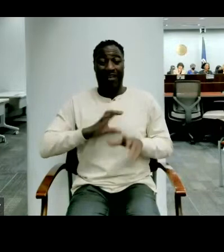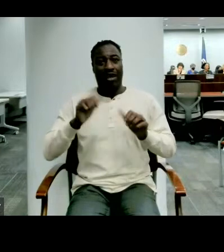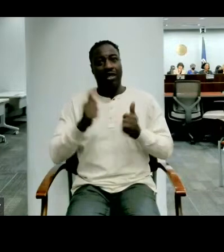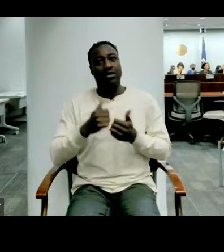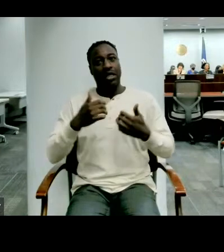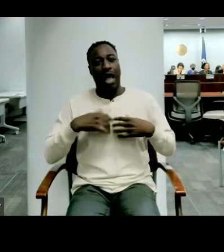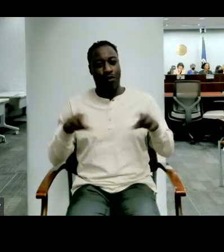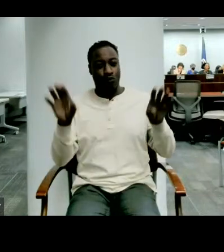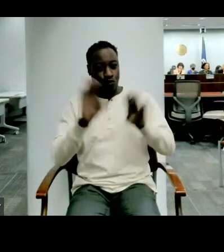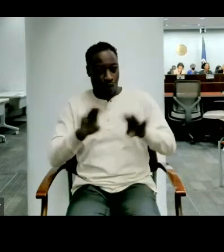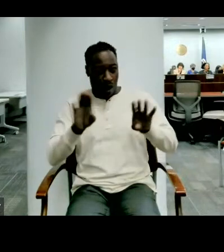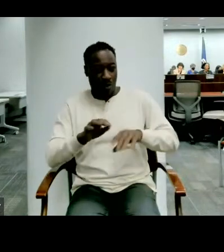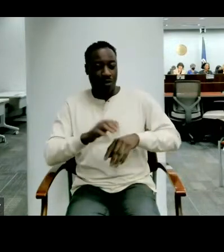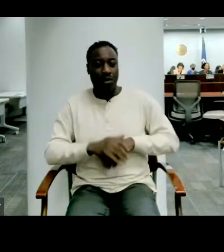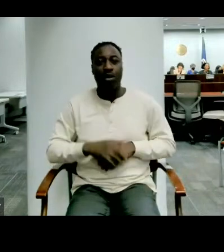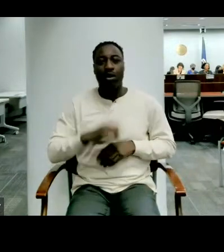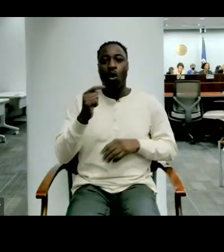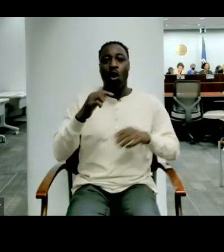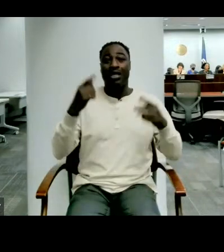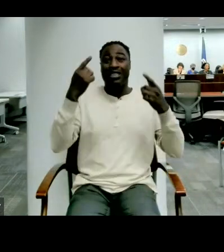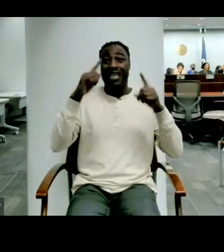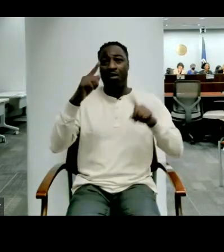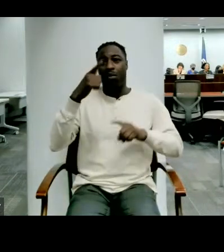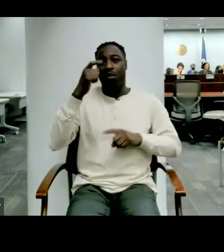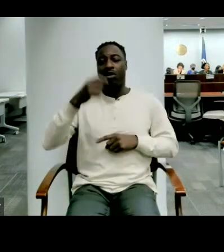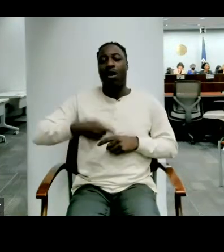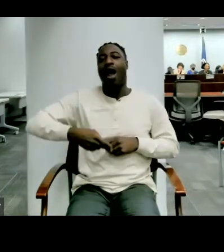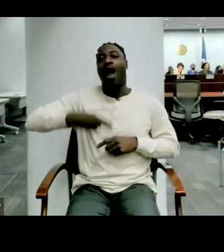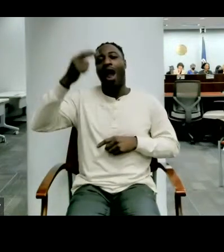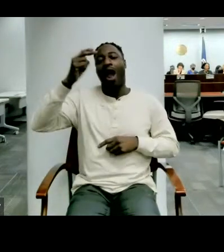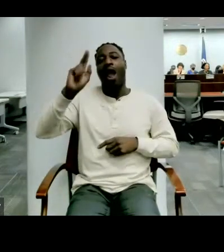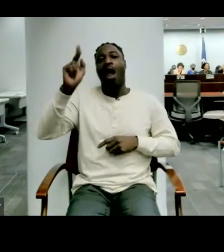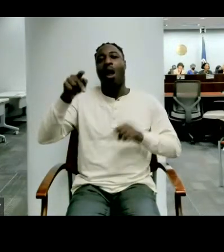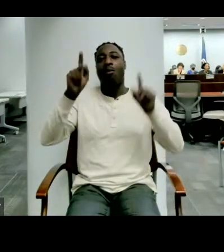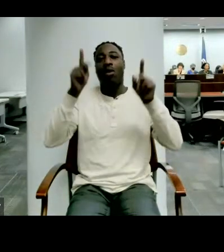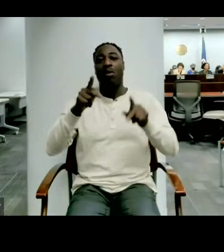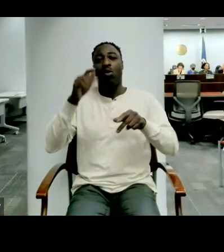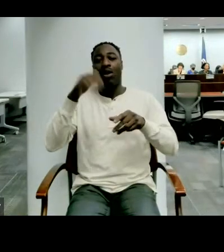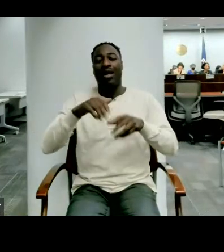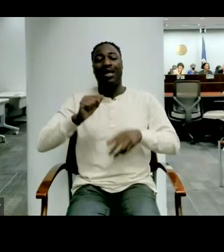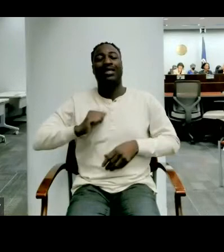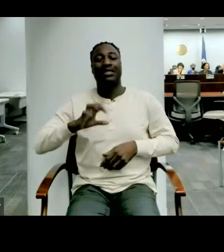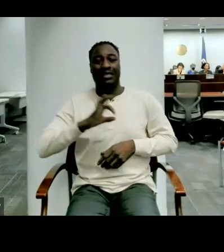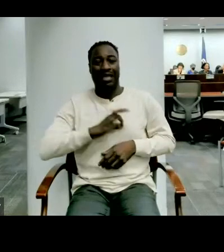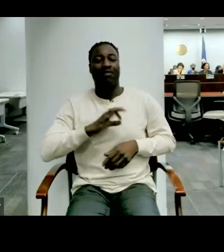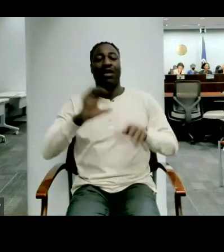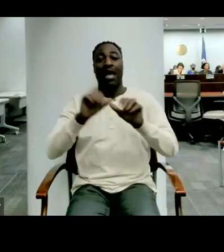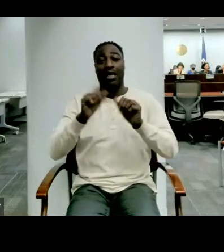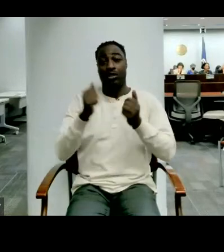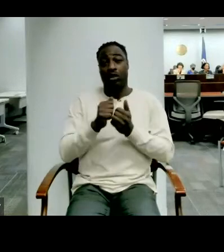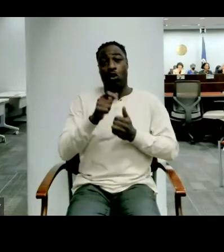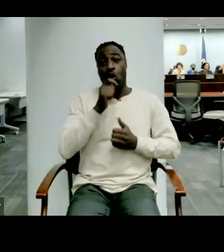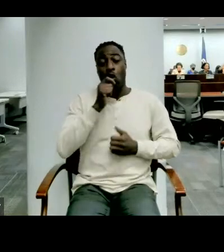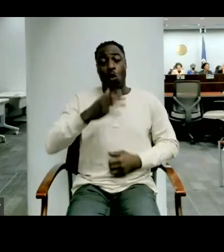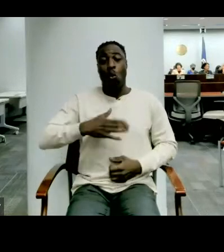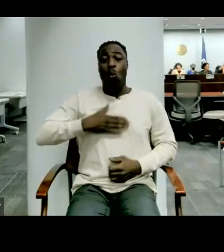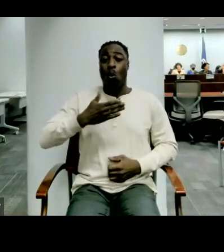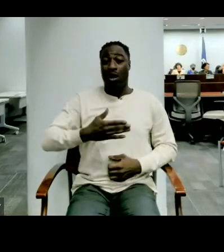but only because they are high up individuals, whistleblowers in the staffing agencies, who are willing to pull back the curtain on the illegal practices.